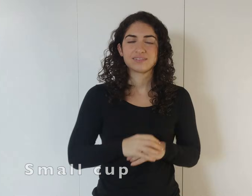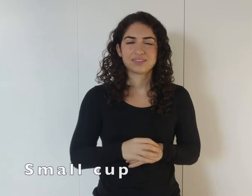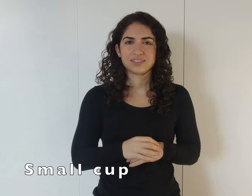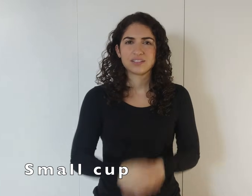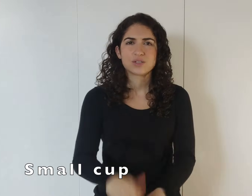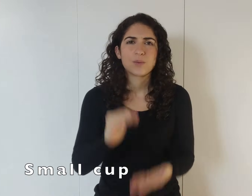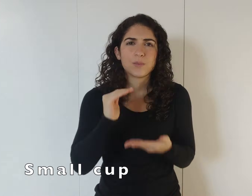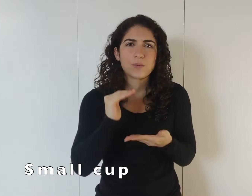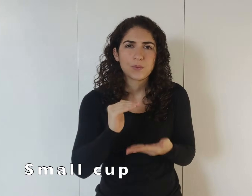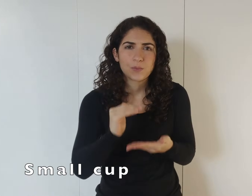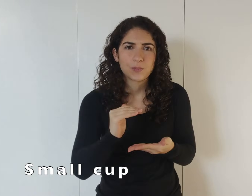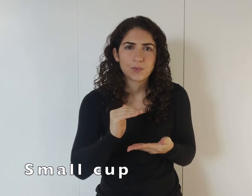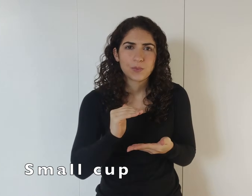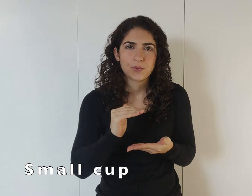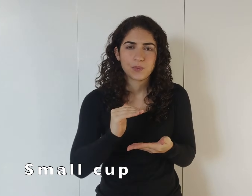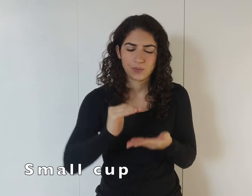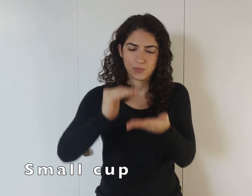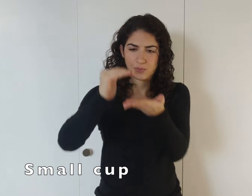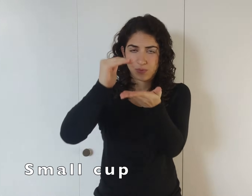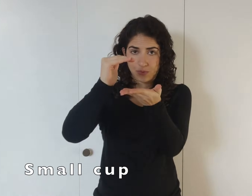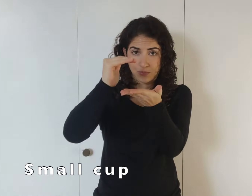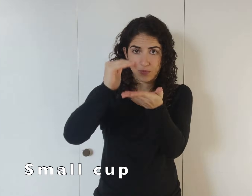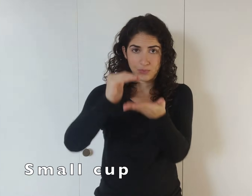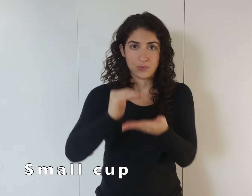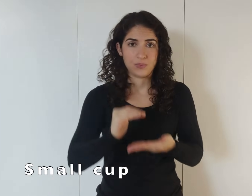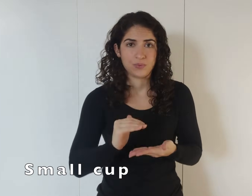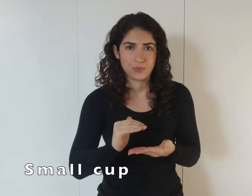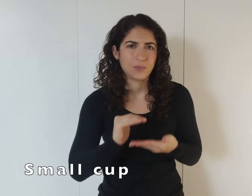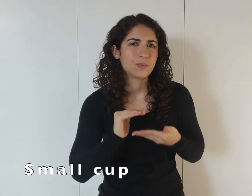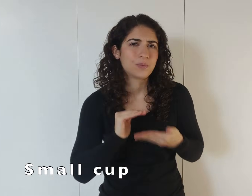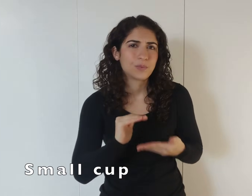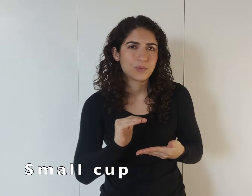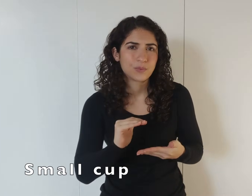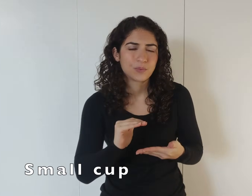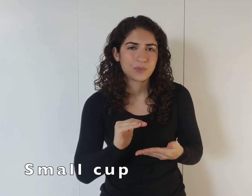Small